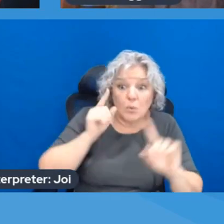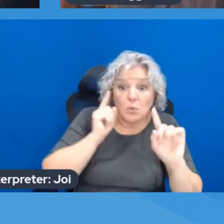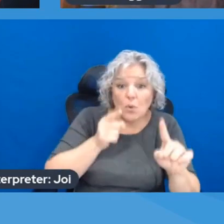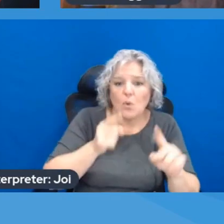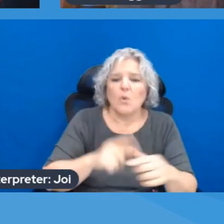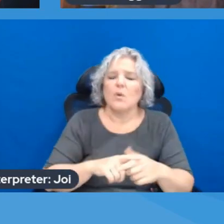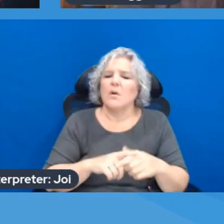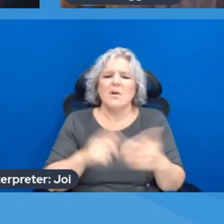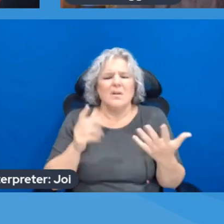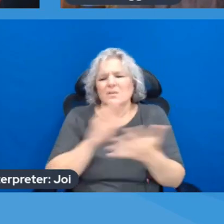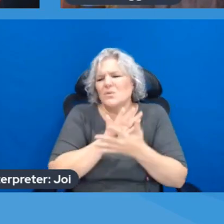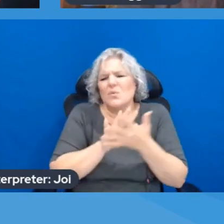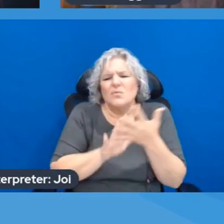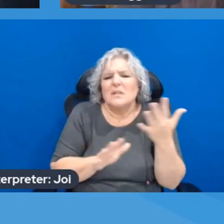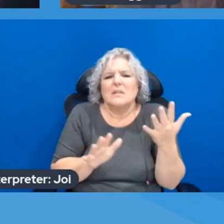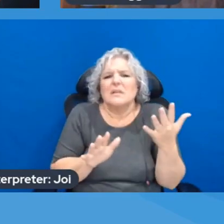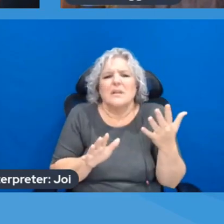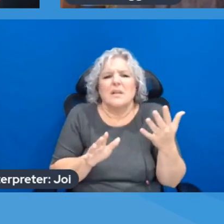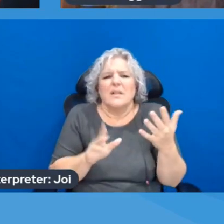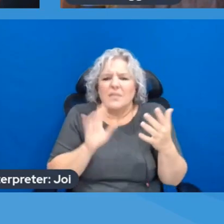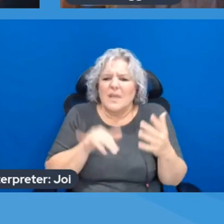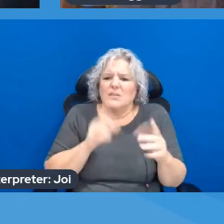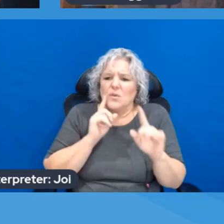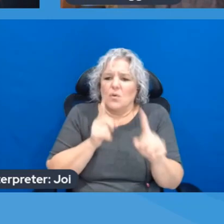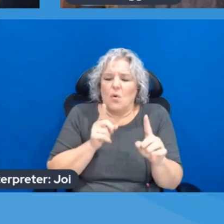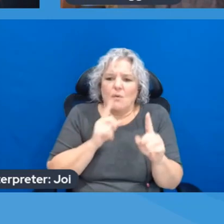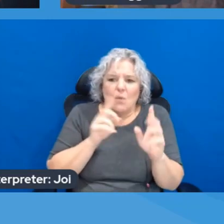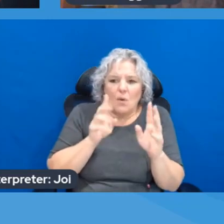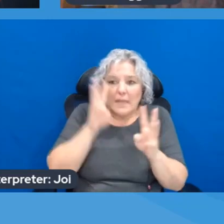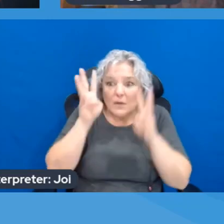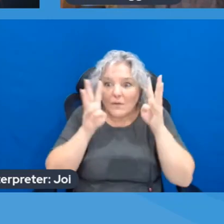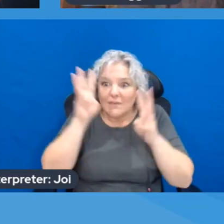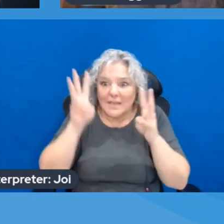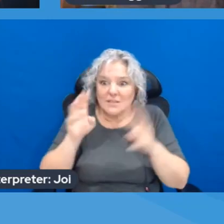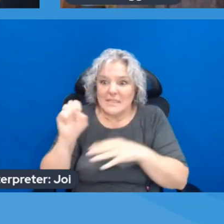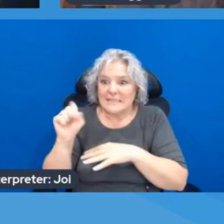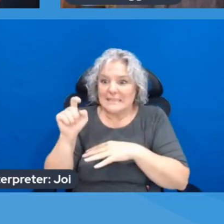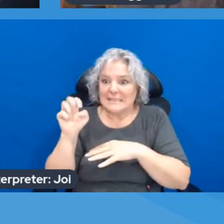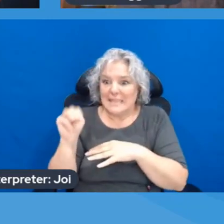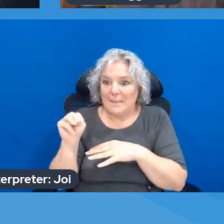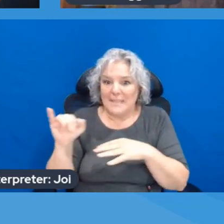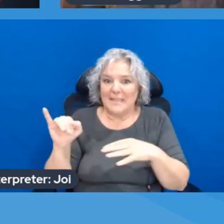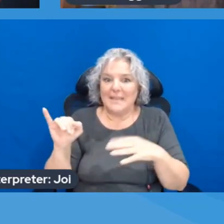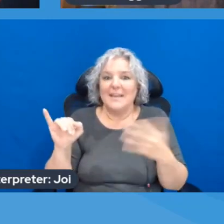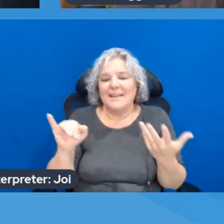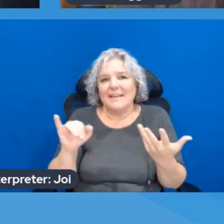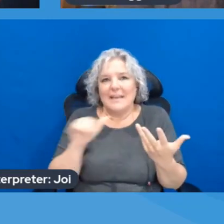So I think, you know, really the innovation that we are doing at STEMIE is not really rocket science.